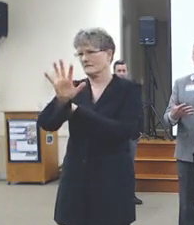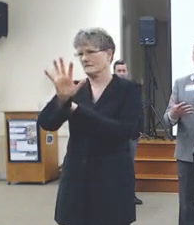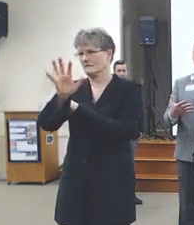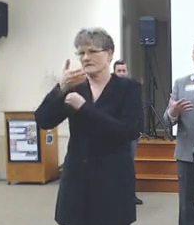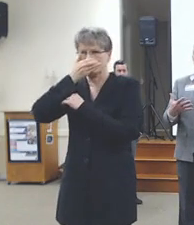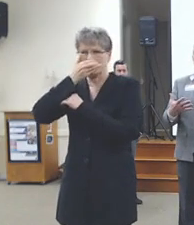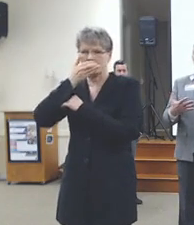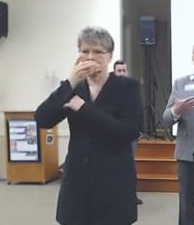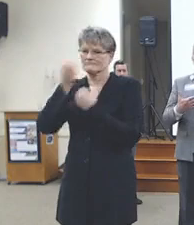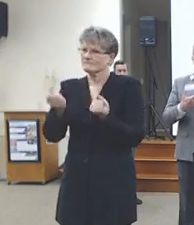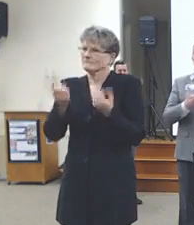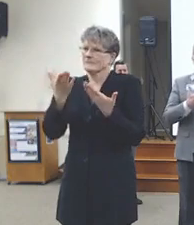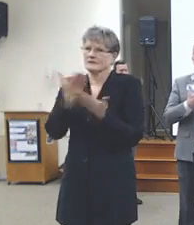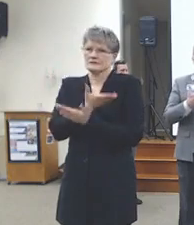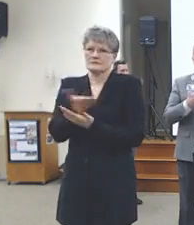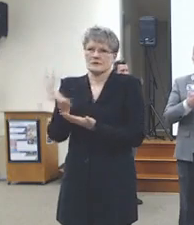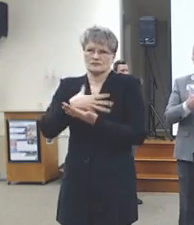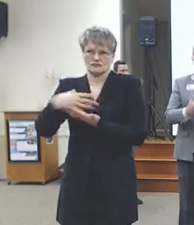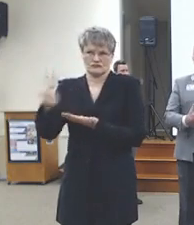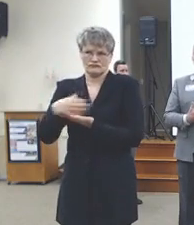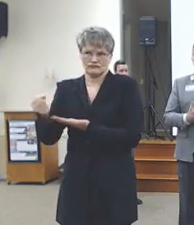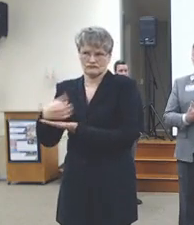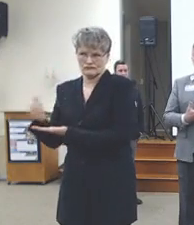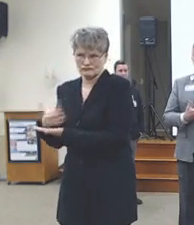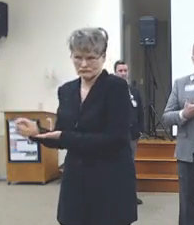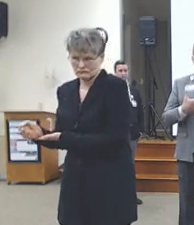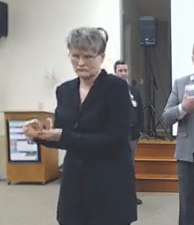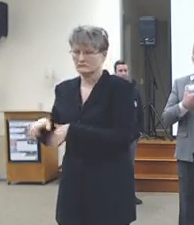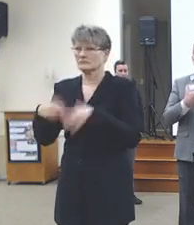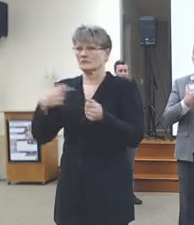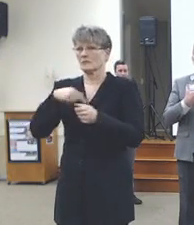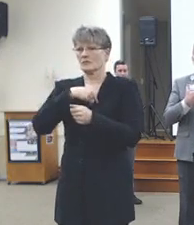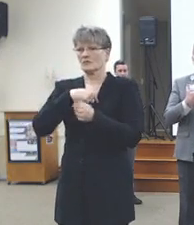So, you know when we talk about conservation and we talk about the